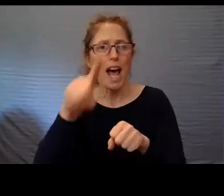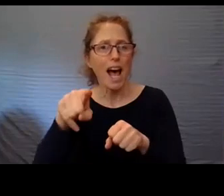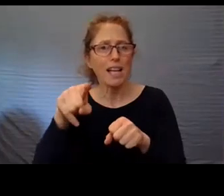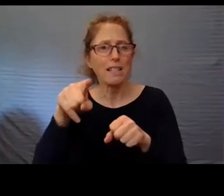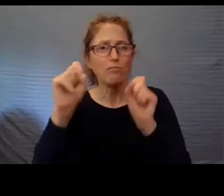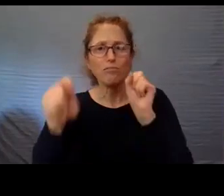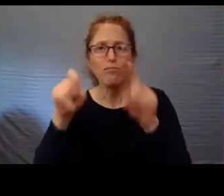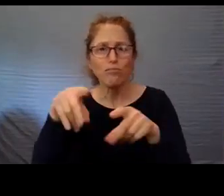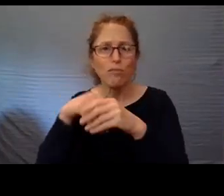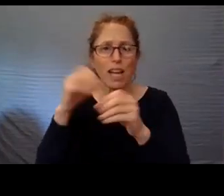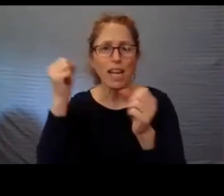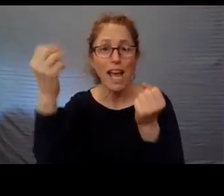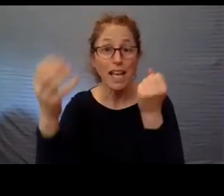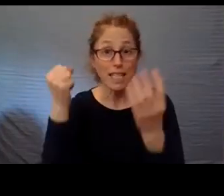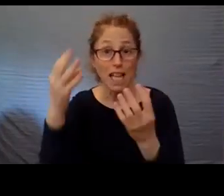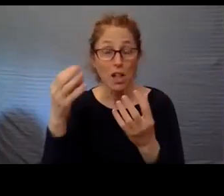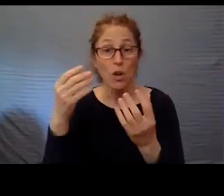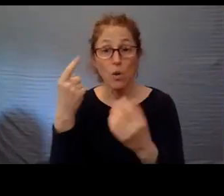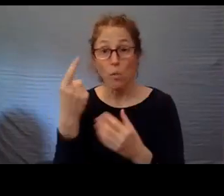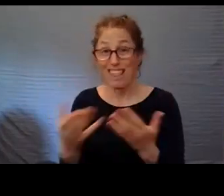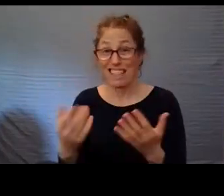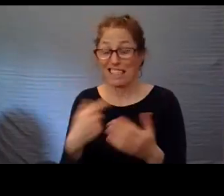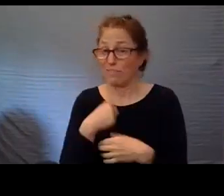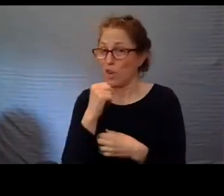One of the things about the Zoom webinar, I don't think it allows me to turn